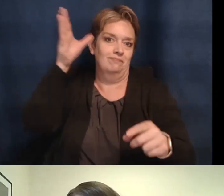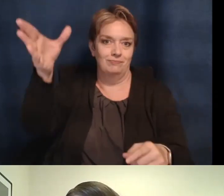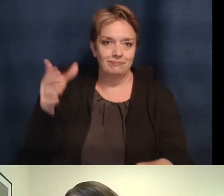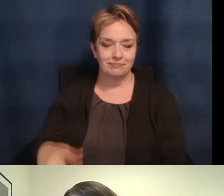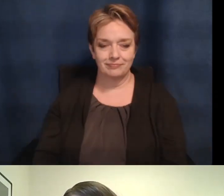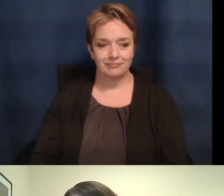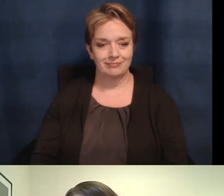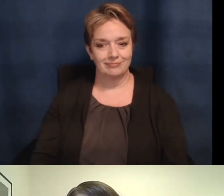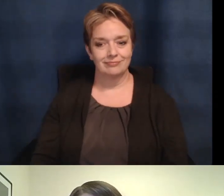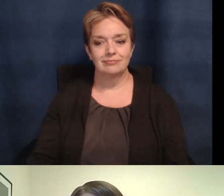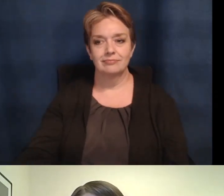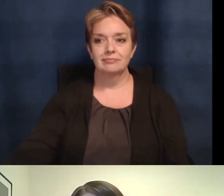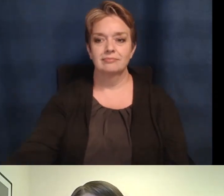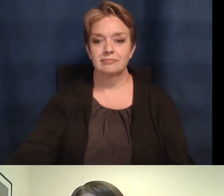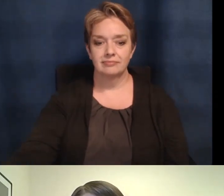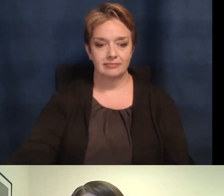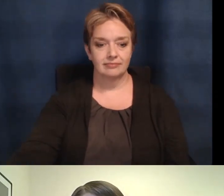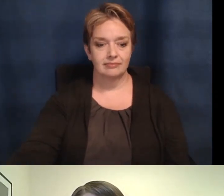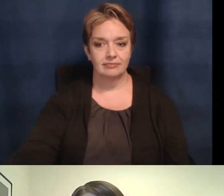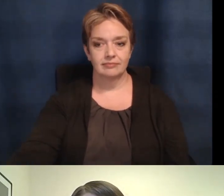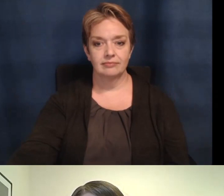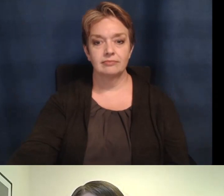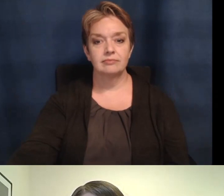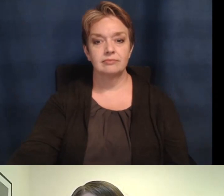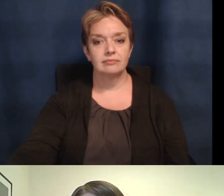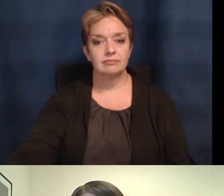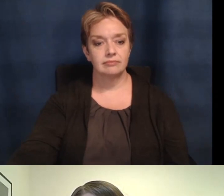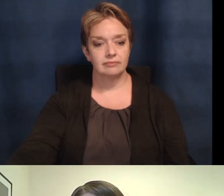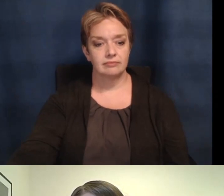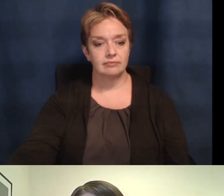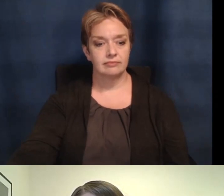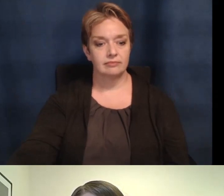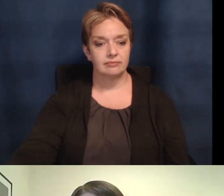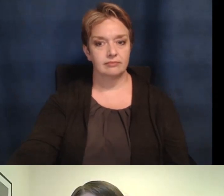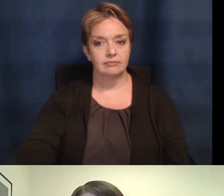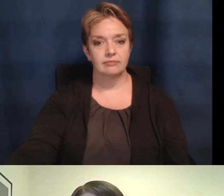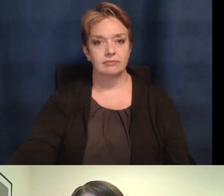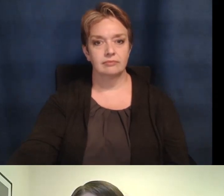So there is some curiosity about why there was some initial resistance in selling this home to her.